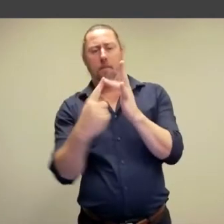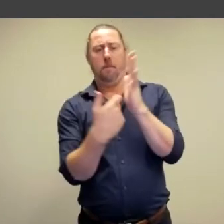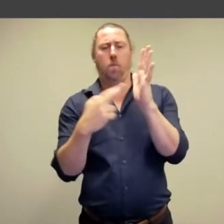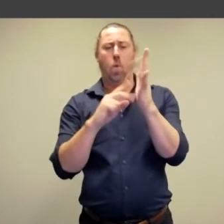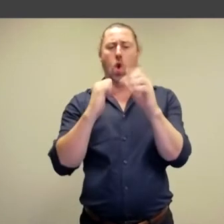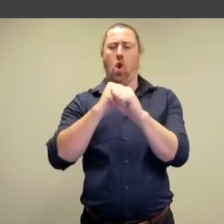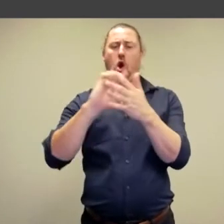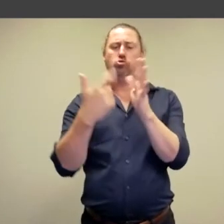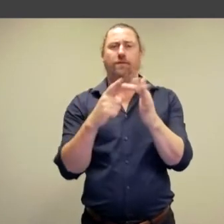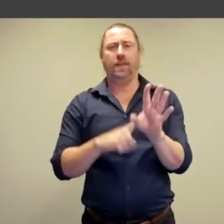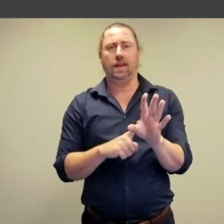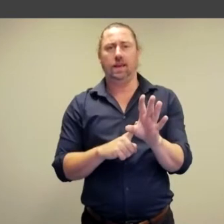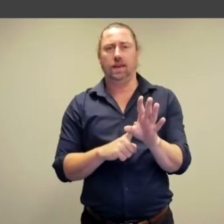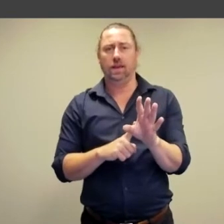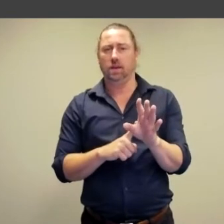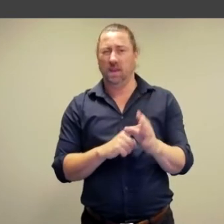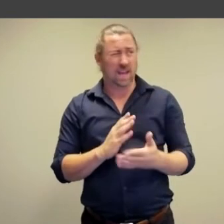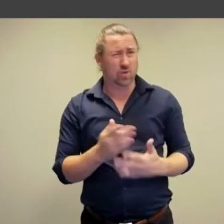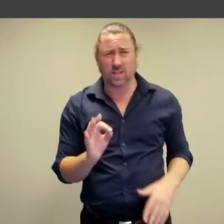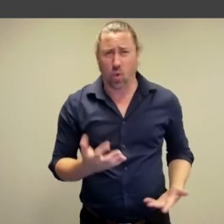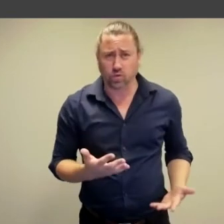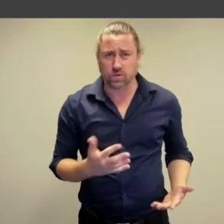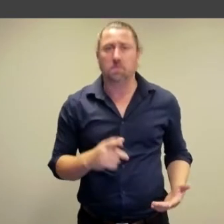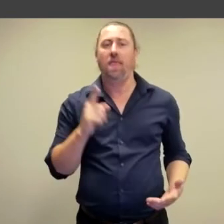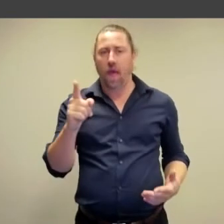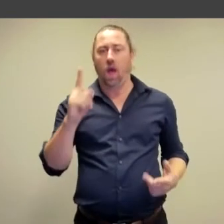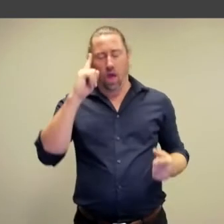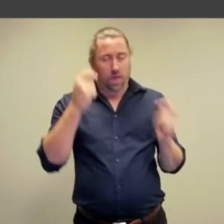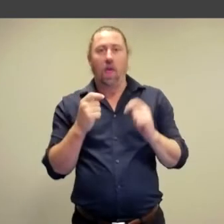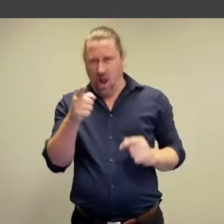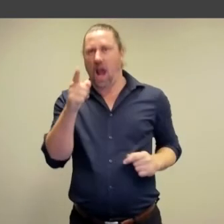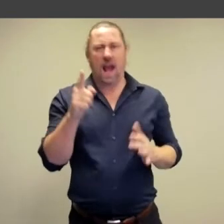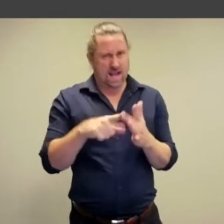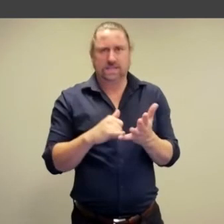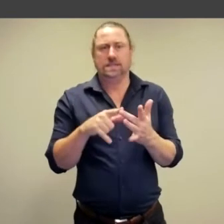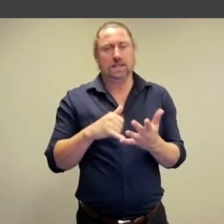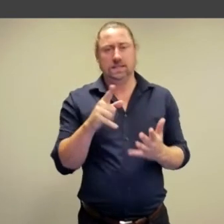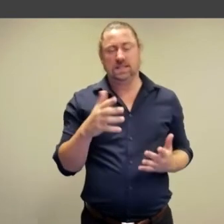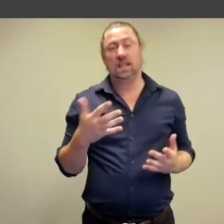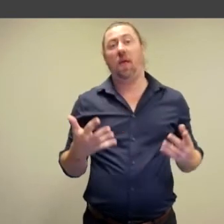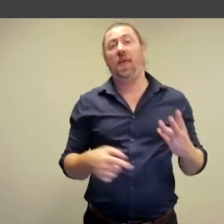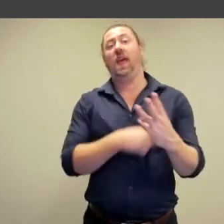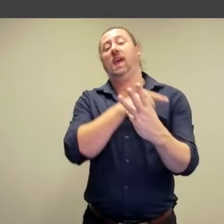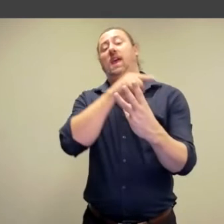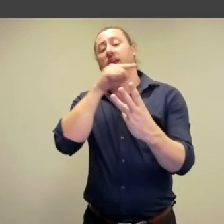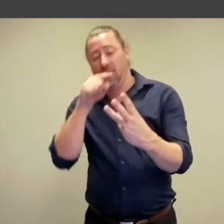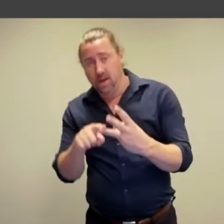the fact that this is not true.